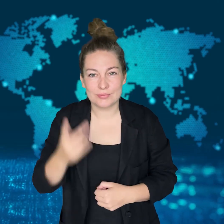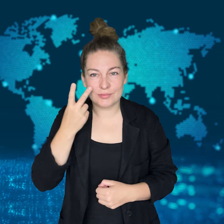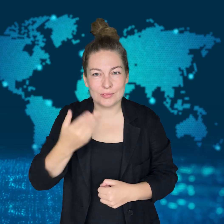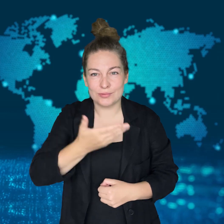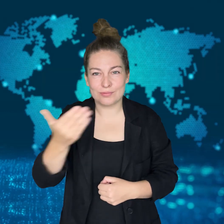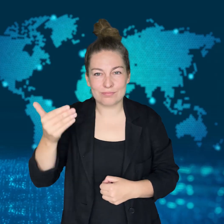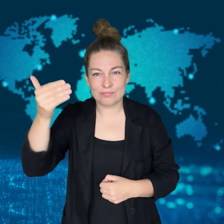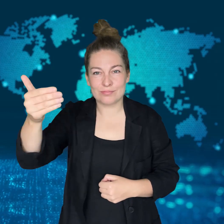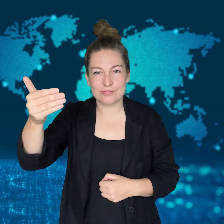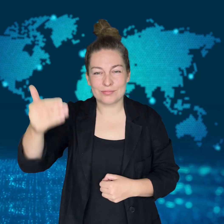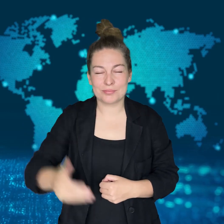See you next time!